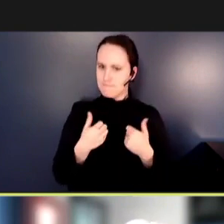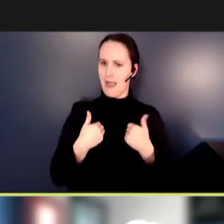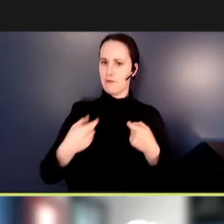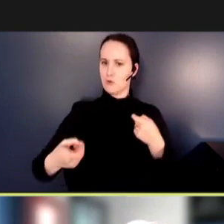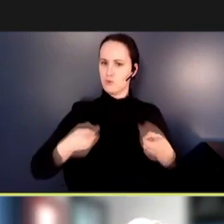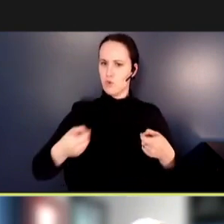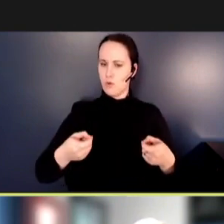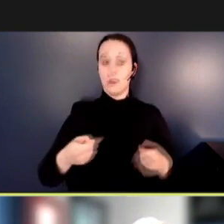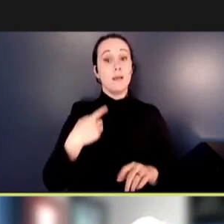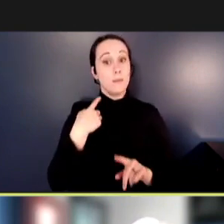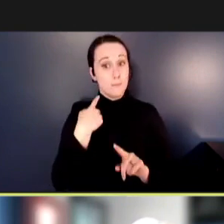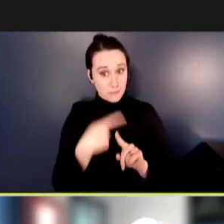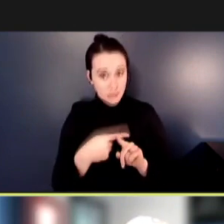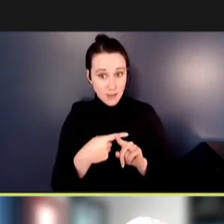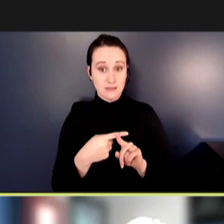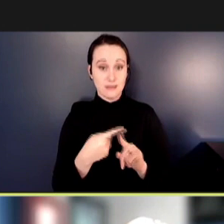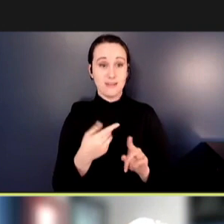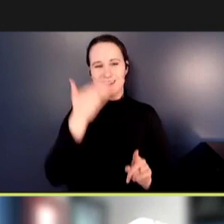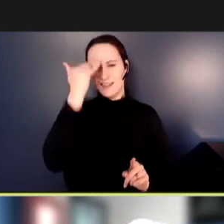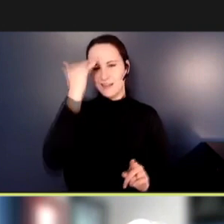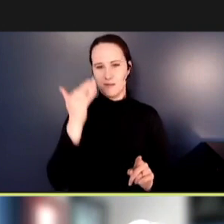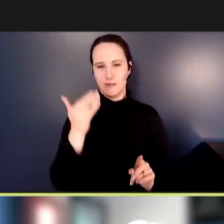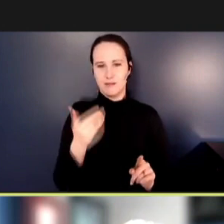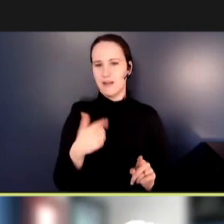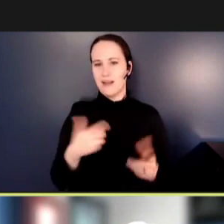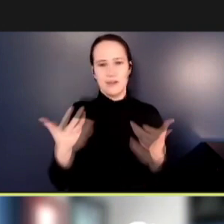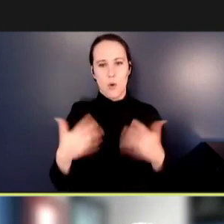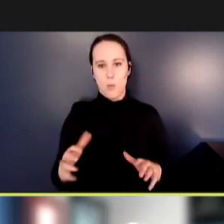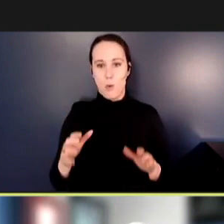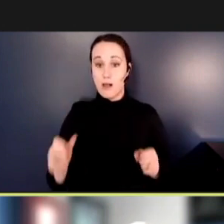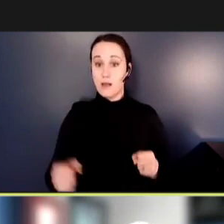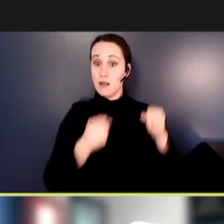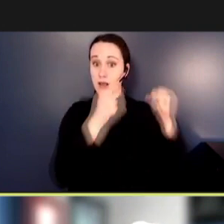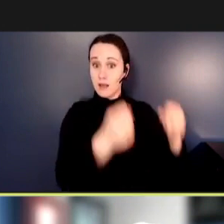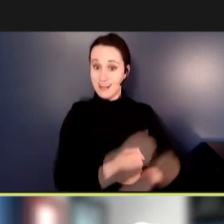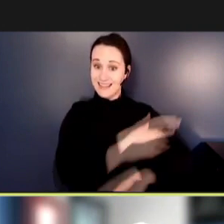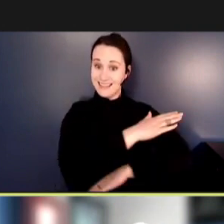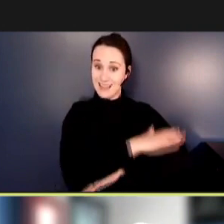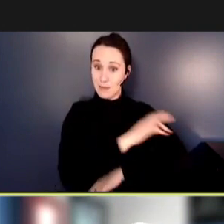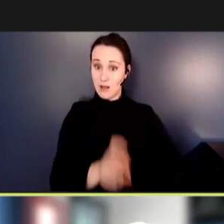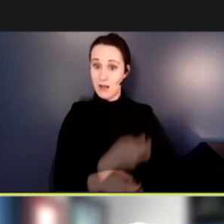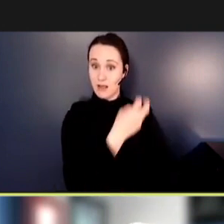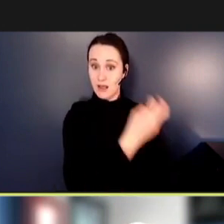as, you know, rather than just setting them up on the table, have them sit in the parent's lap,